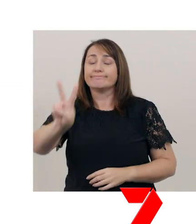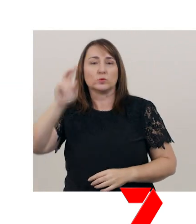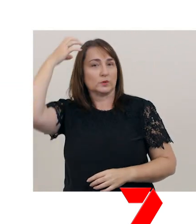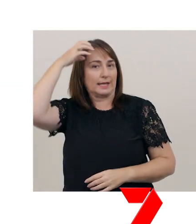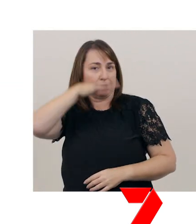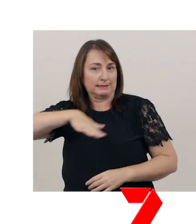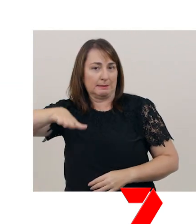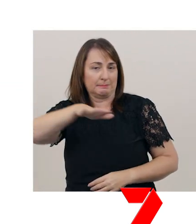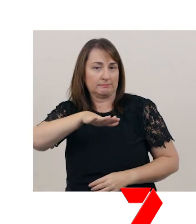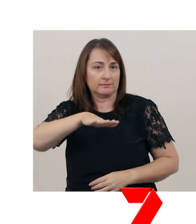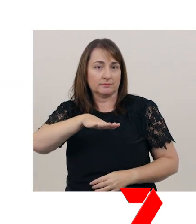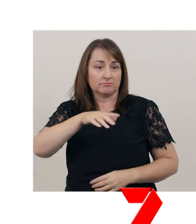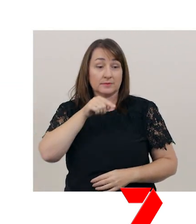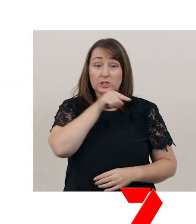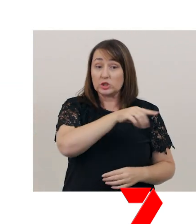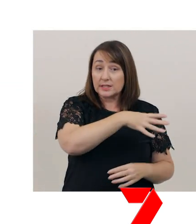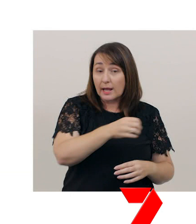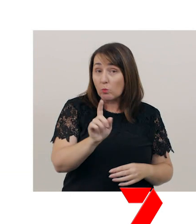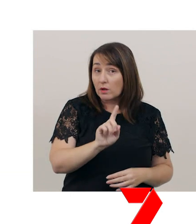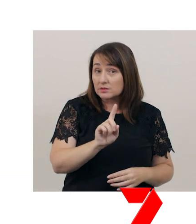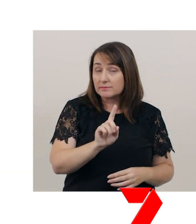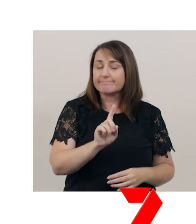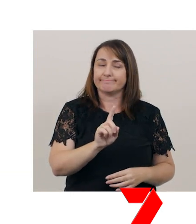With her, Ye Xian took nothing but the magic fish bones,